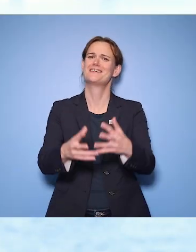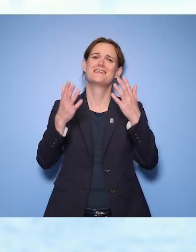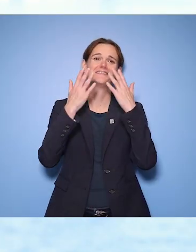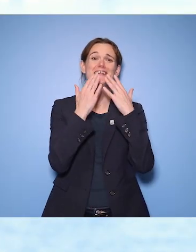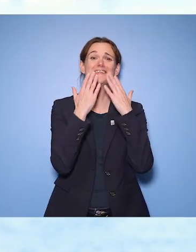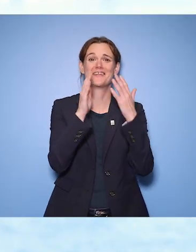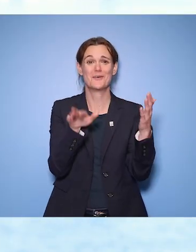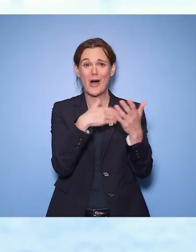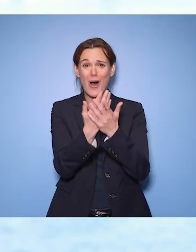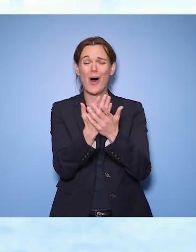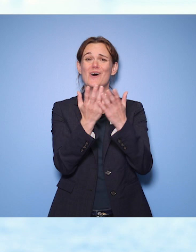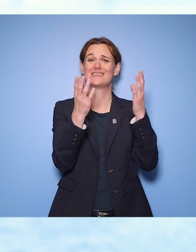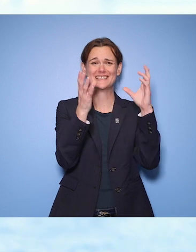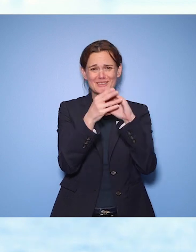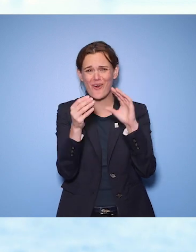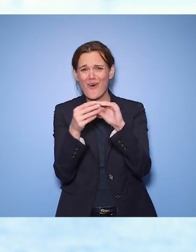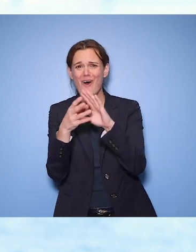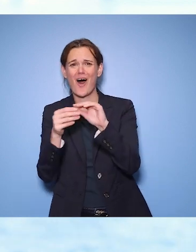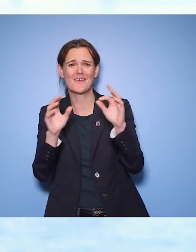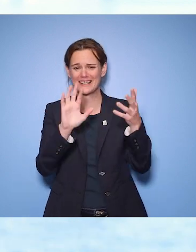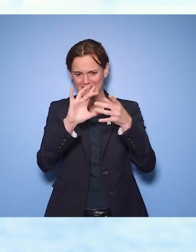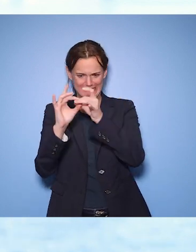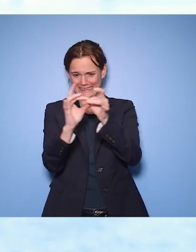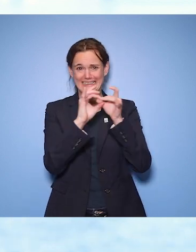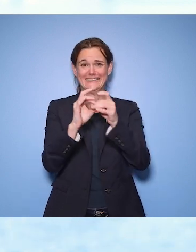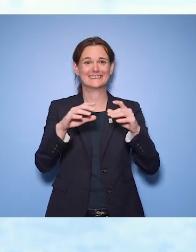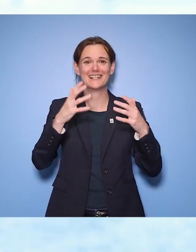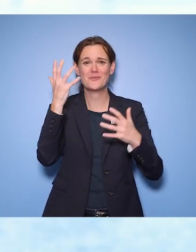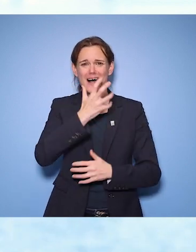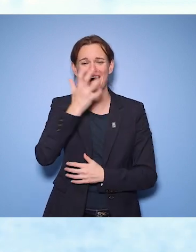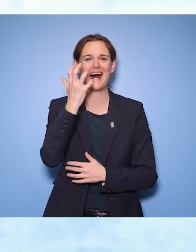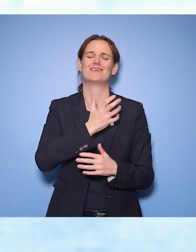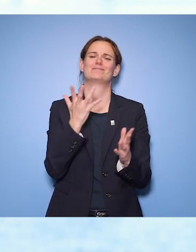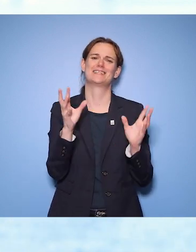A big thank you to everyone for sharing their connections to NSCC. It's very clear that it